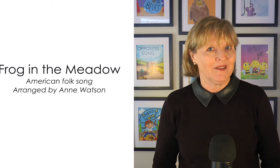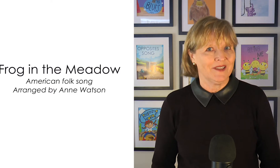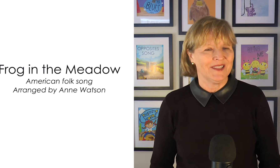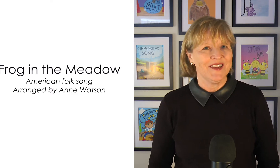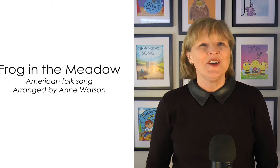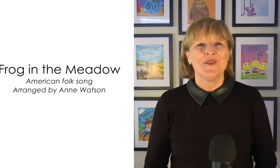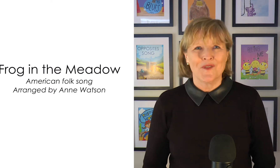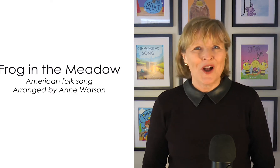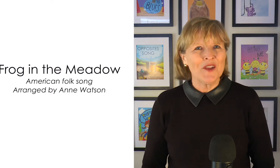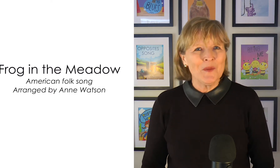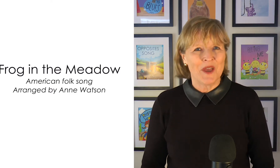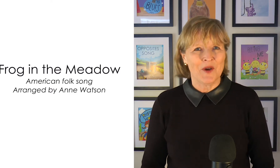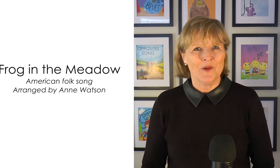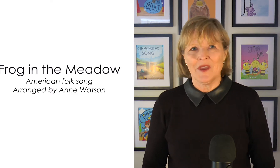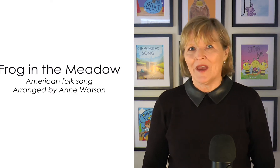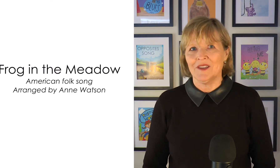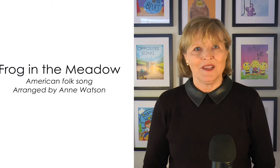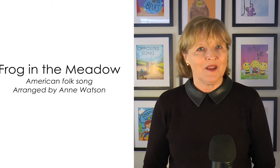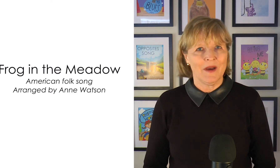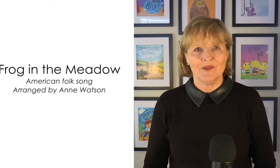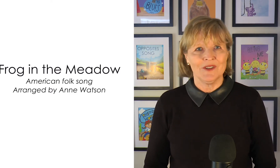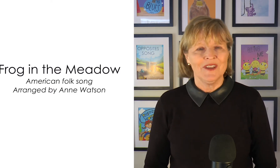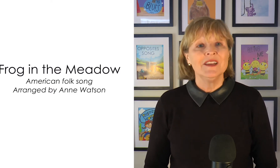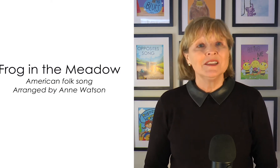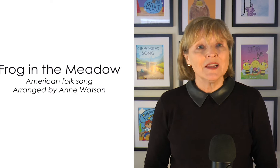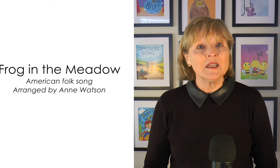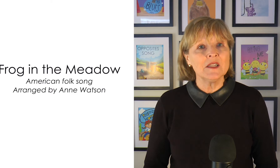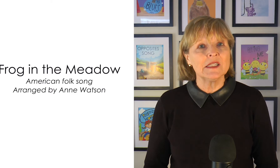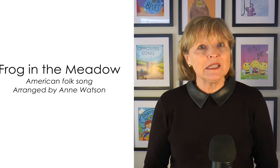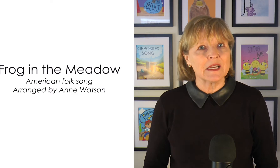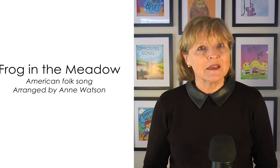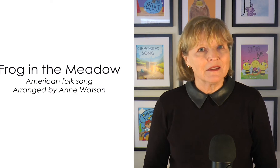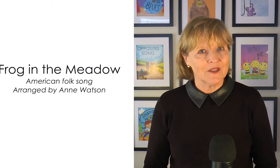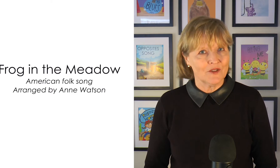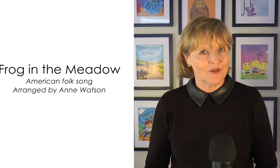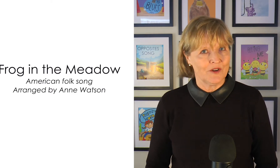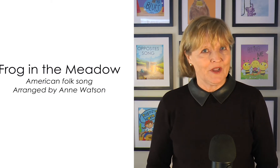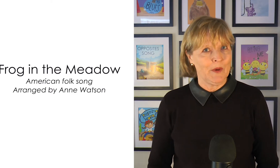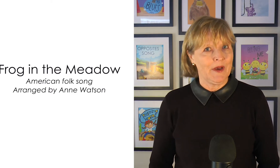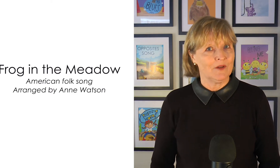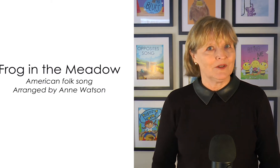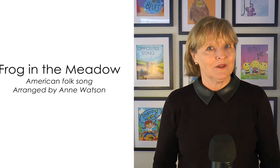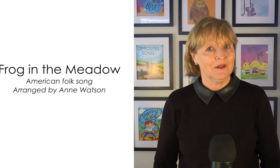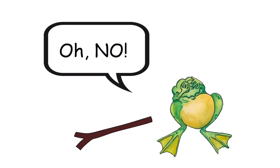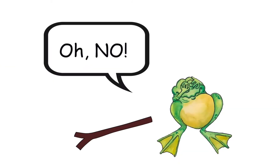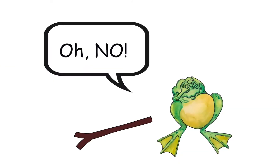like this: "Frog in the meadow, can't get him out, take a little stick and stir him about!"